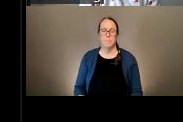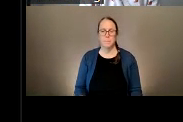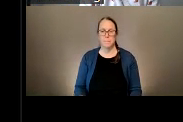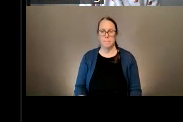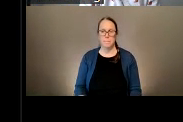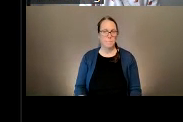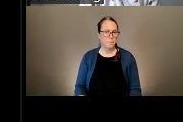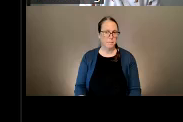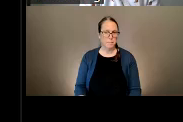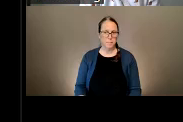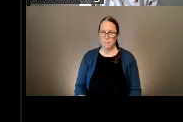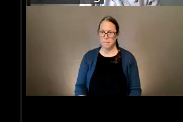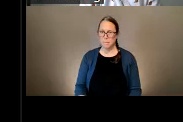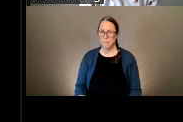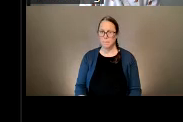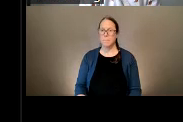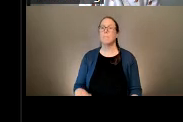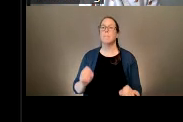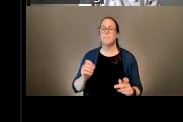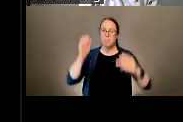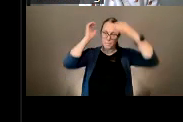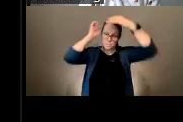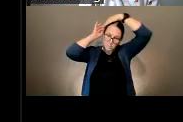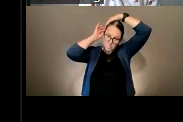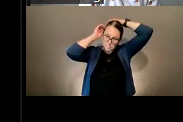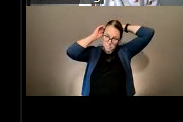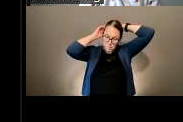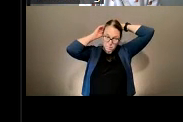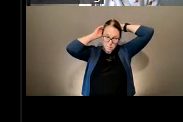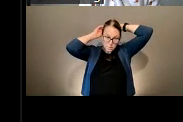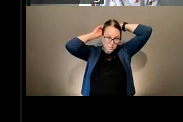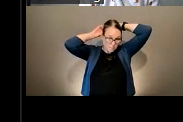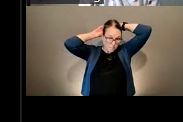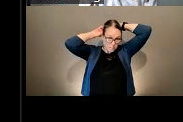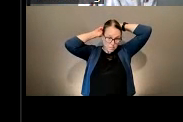All right, so I guess we can get in now to some of the follow up Q&A.